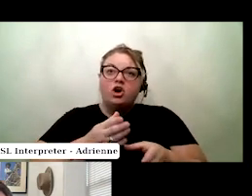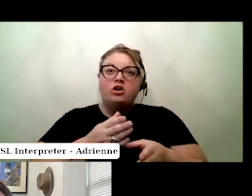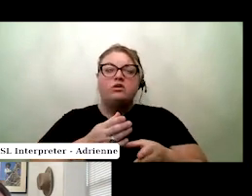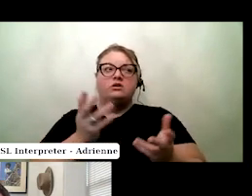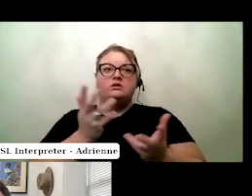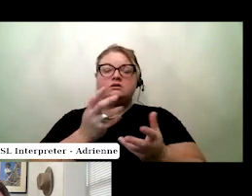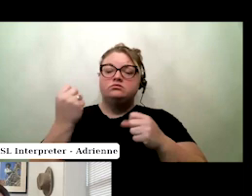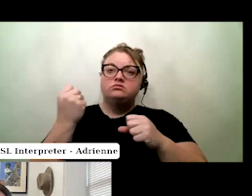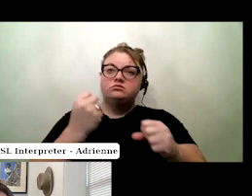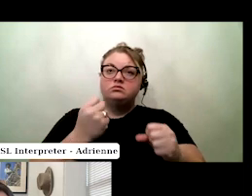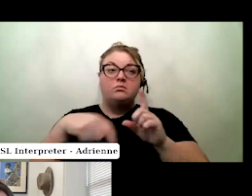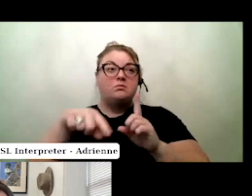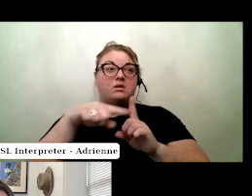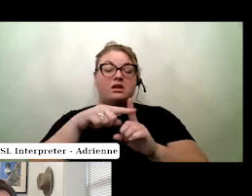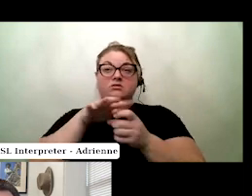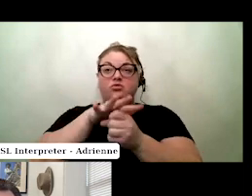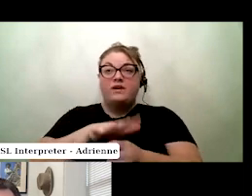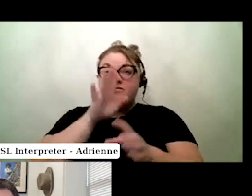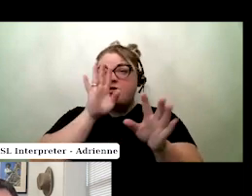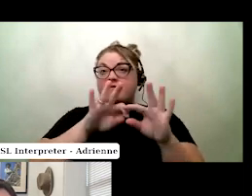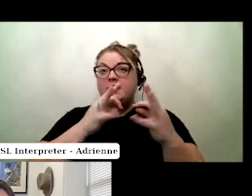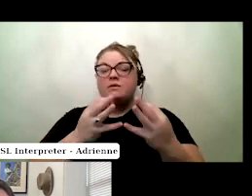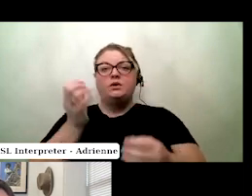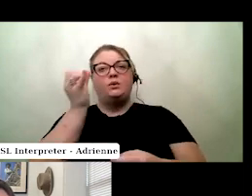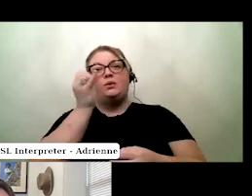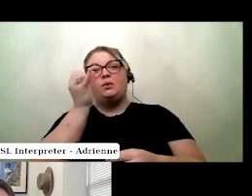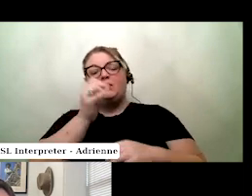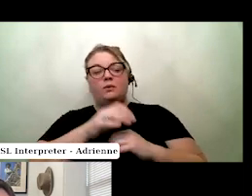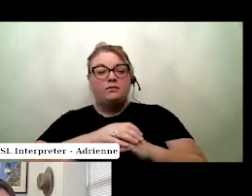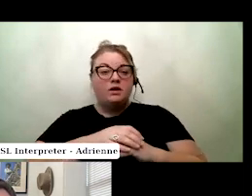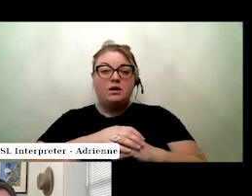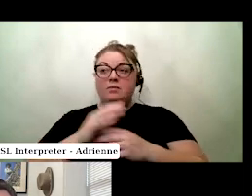Investing in the partnership between direct workers and family caregivers will improve the quality of direct care jobs.